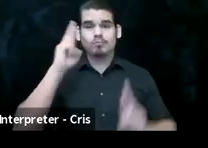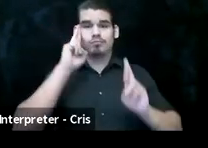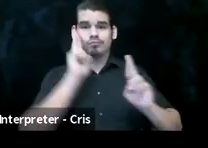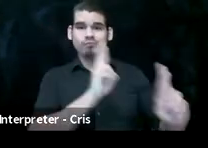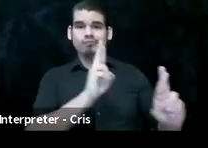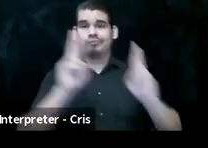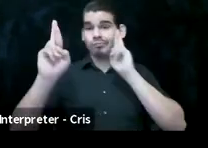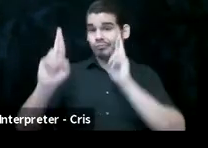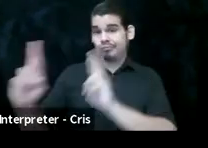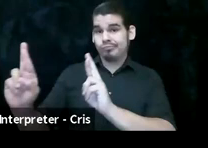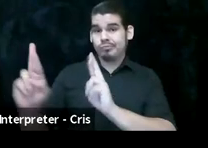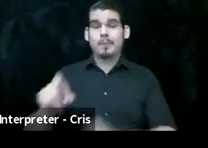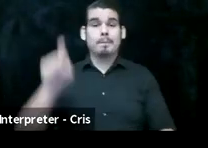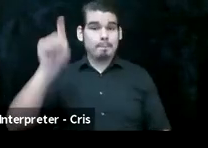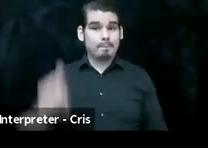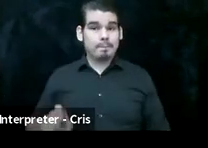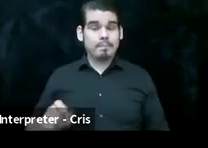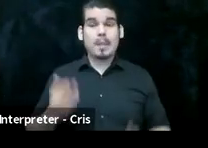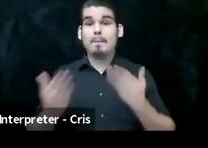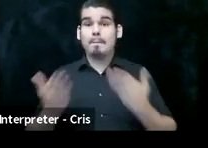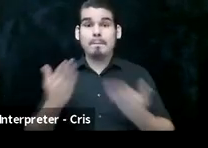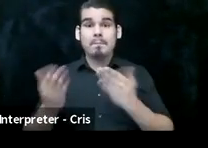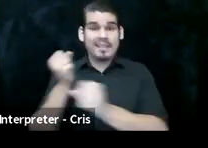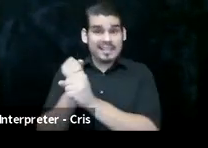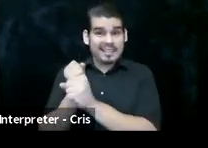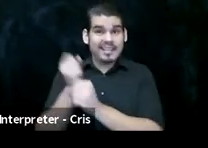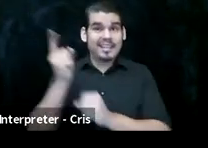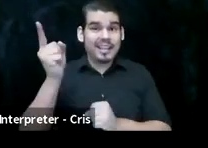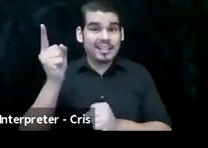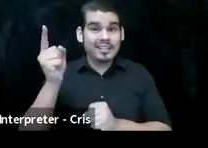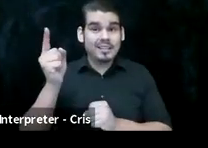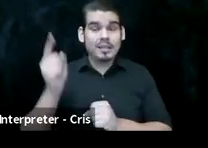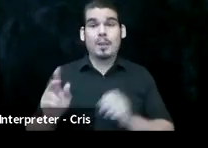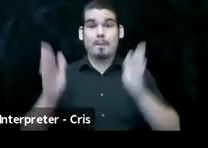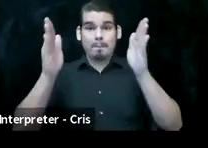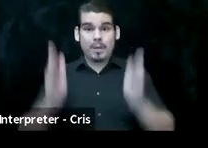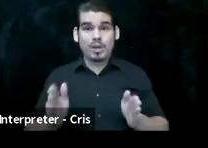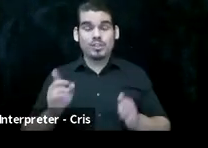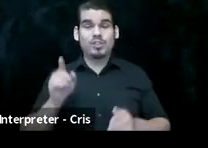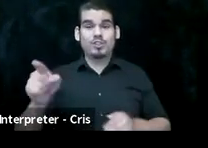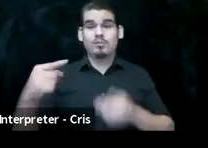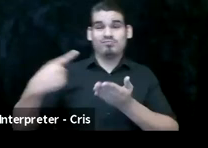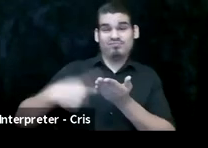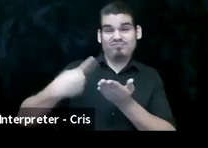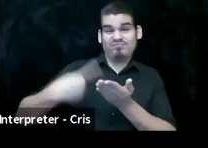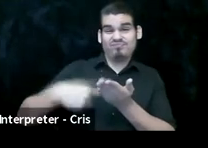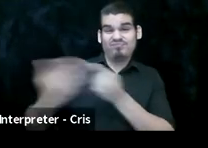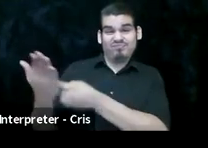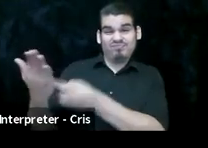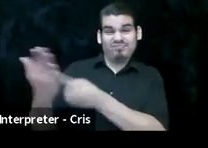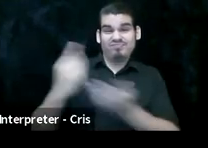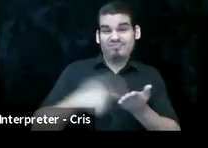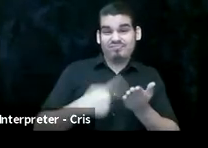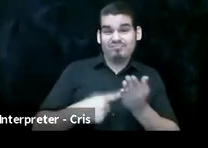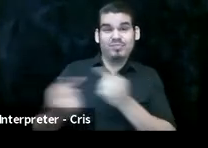RAD Region II: You may not feel it now, but who knows you could always open the door for whatever collaborations could happen in the future, as there are some resolutions, where colleges.